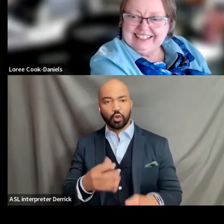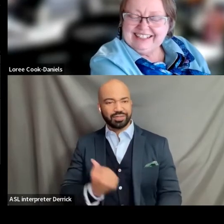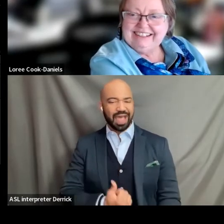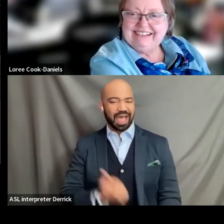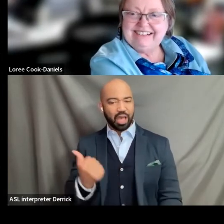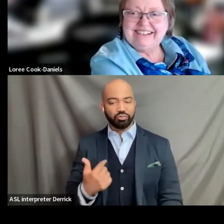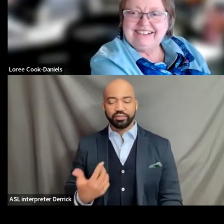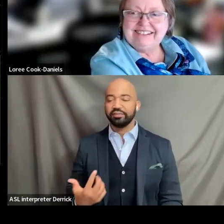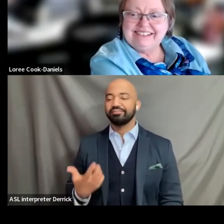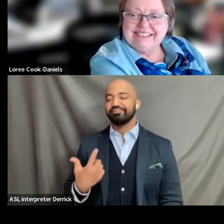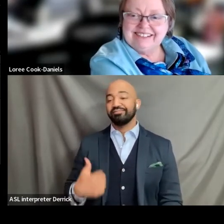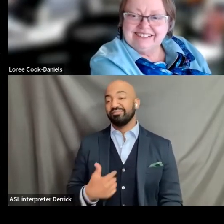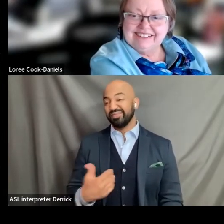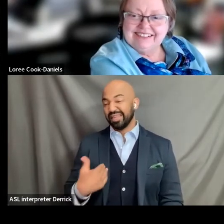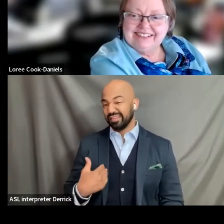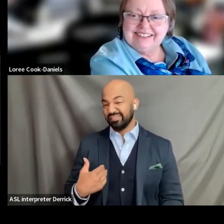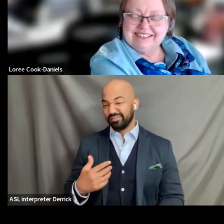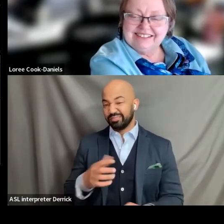and we can use them wisely.